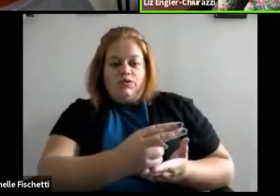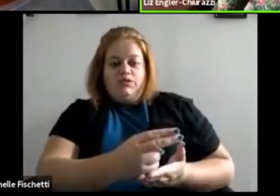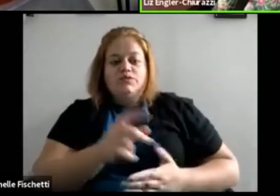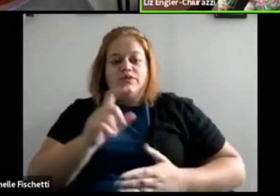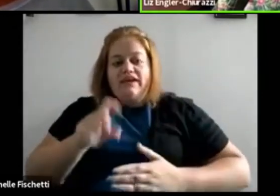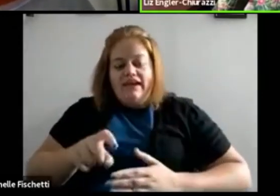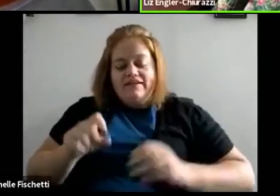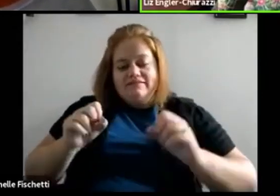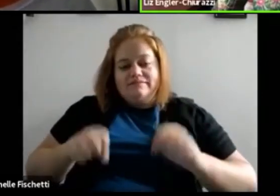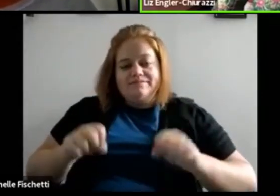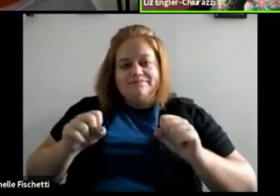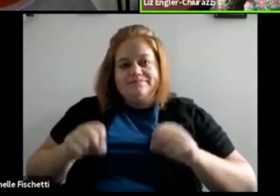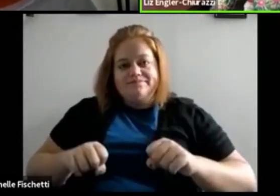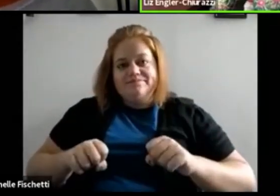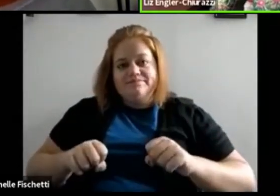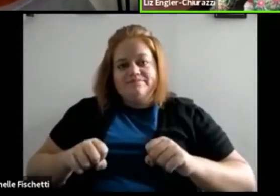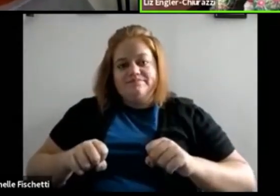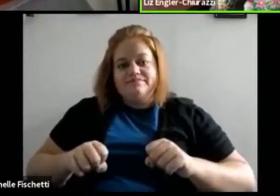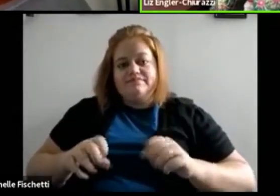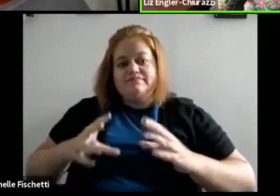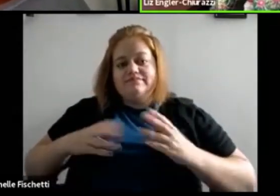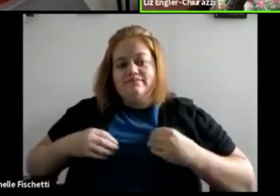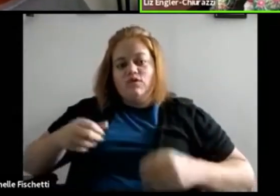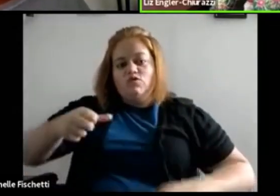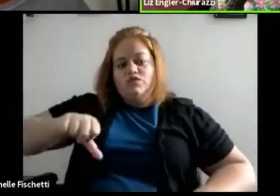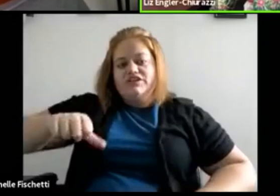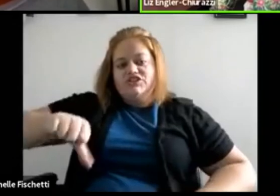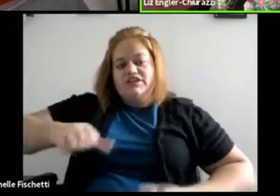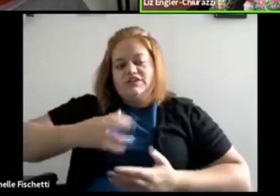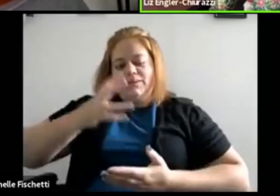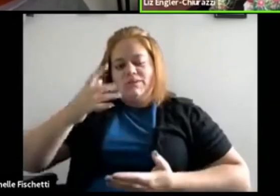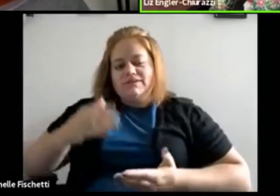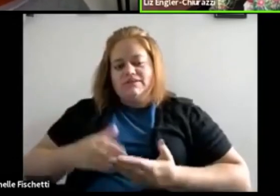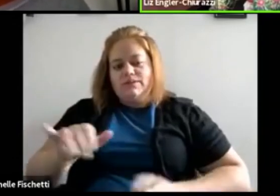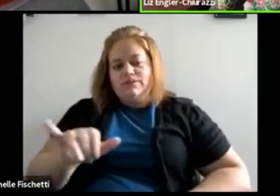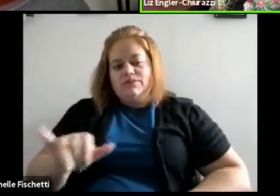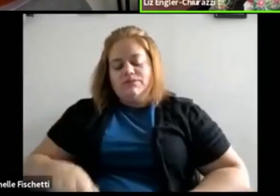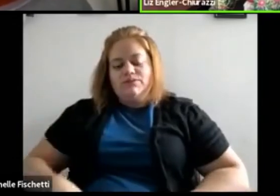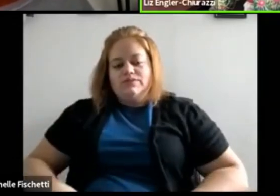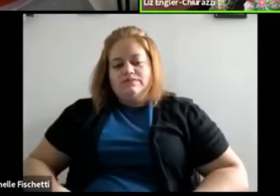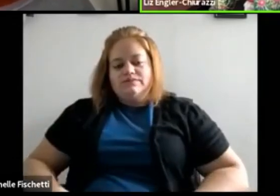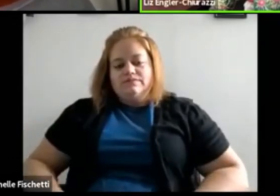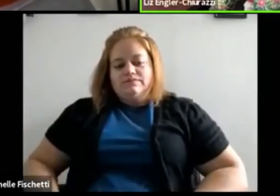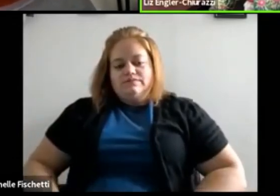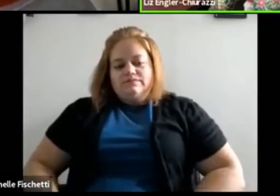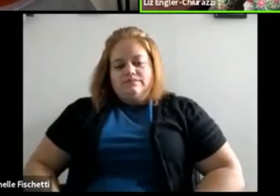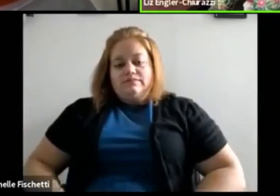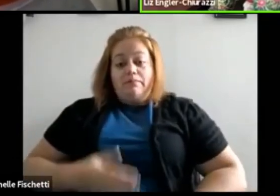take that rejection along the way so I would say my advice is, you